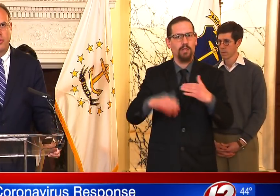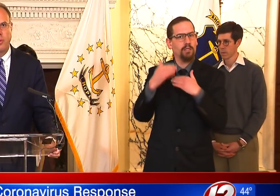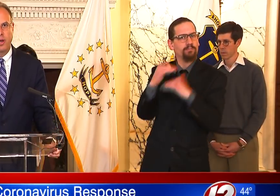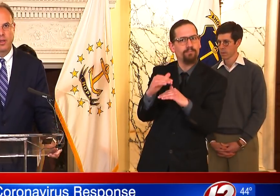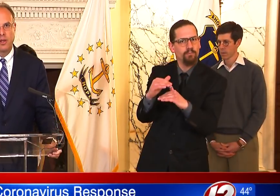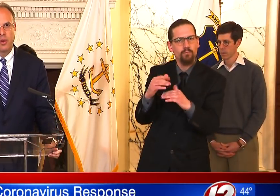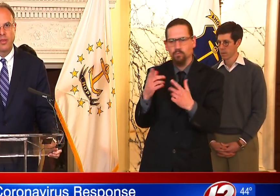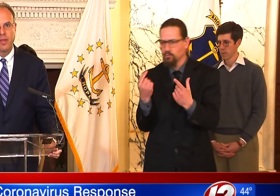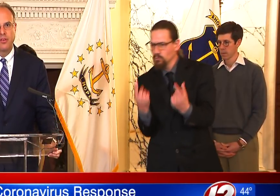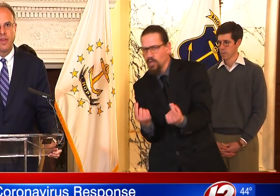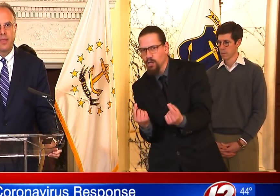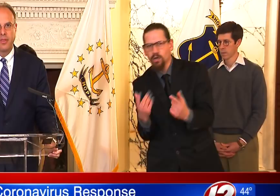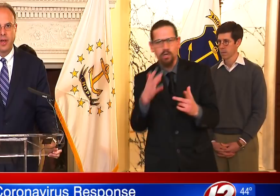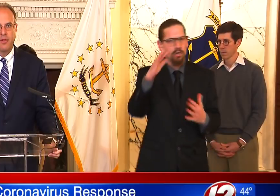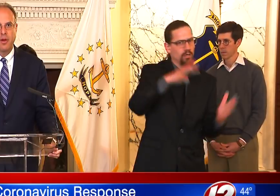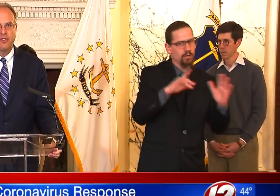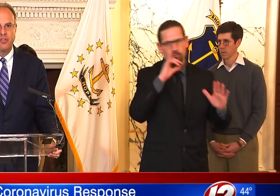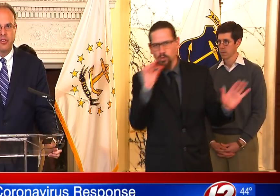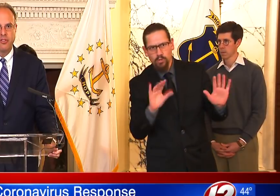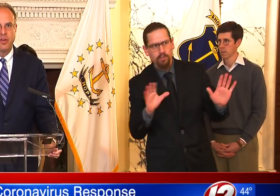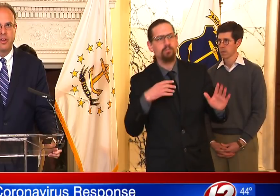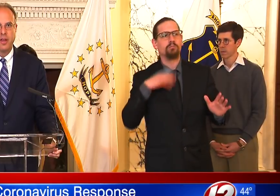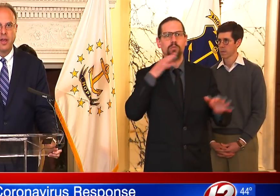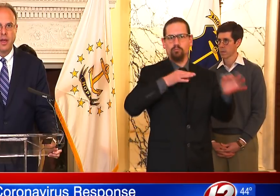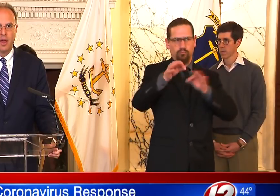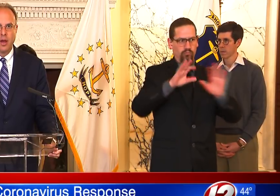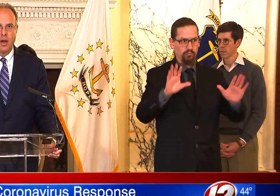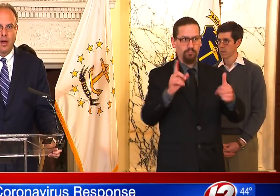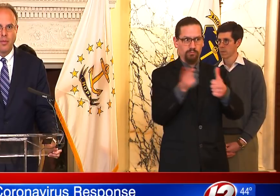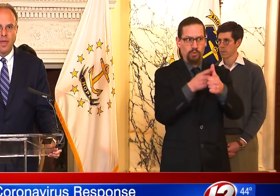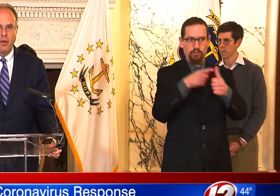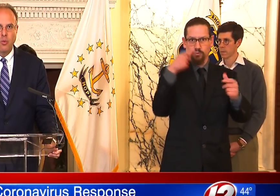BUSINESSES ARE PERMITTED TO UNDERTAKE, AND THE LIMITATIONS THAT HAVE BEEN IMPOSED.